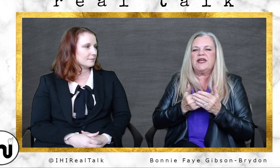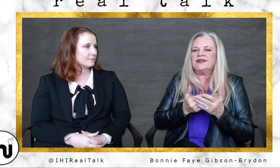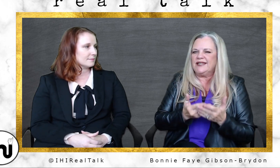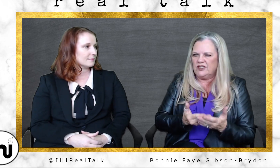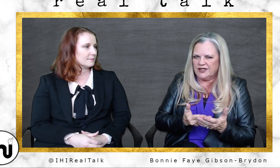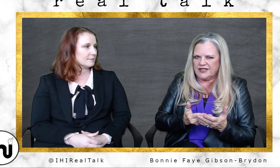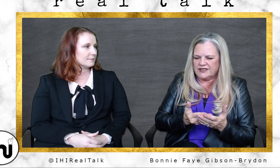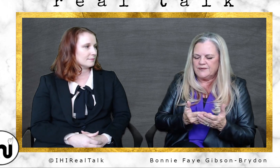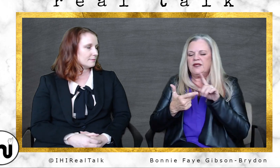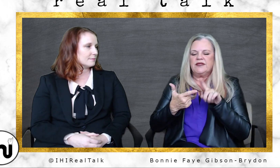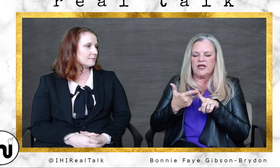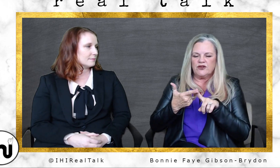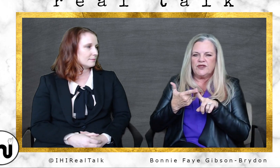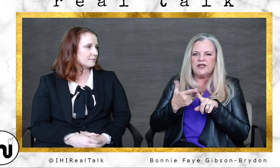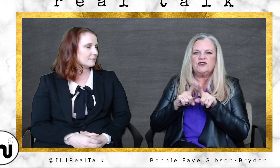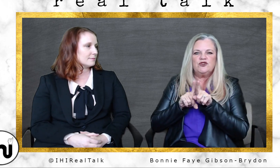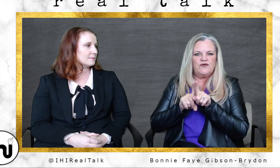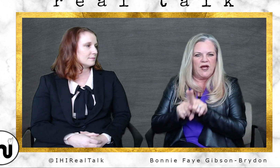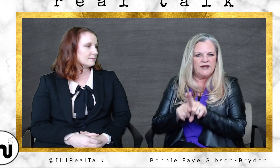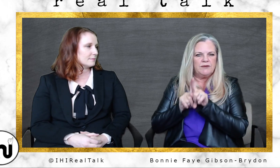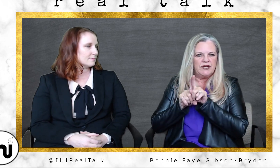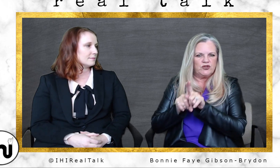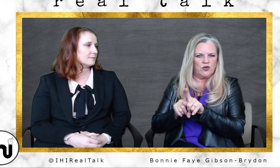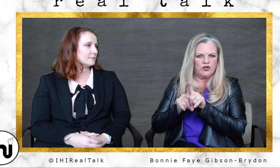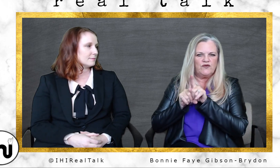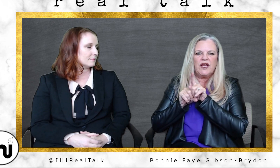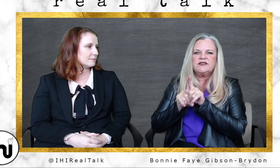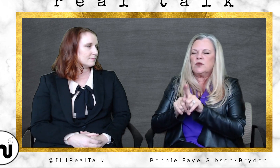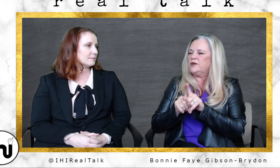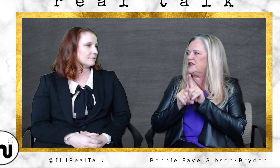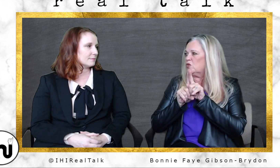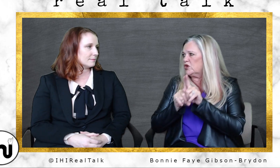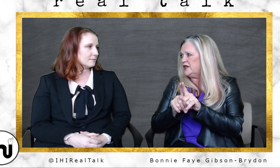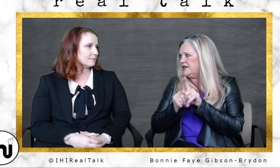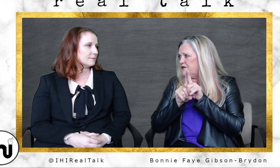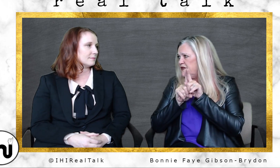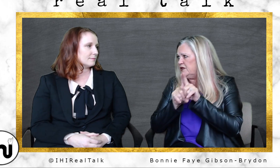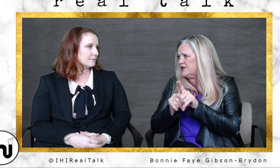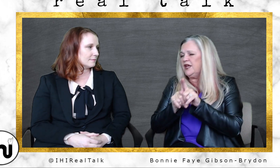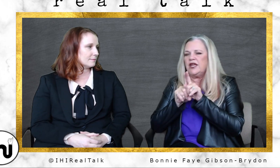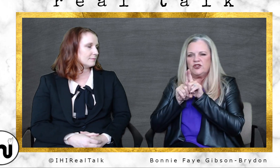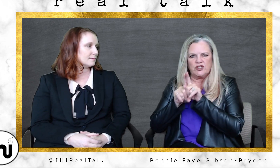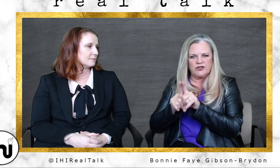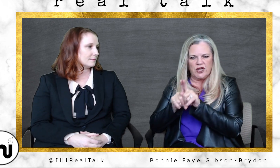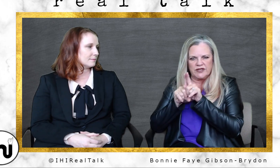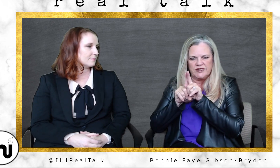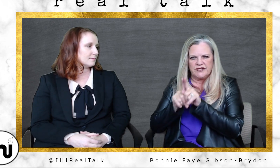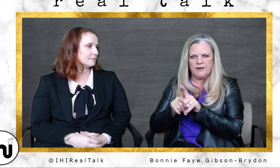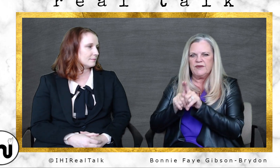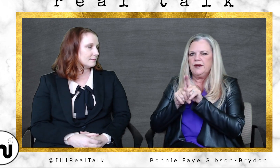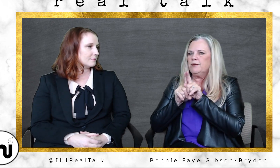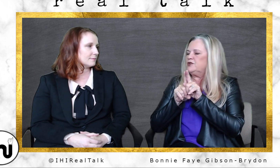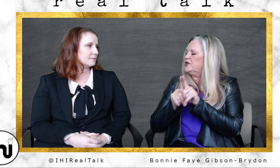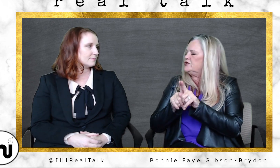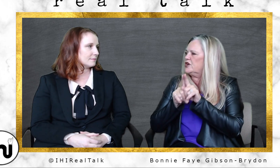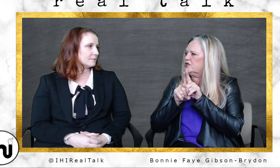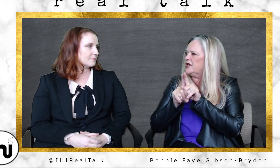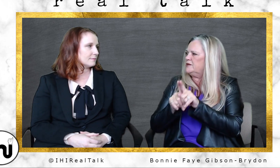legalese. The other thing is, you find a mentor. You find someone that's working in the field and you start talking to them. But you don't start talking about,